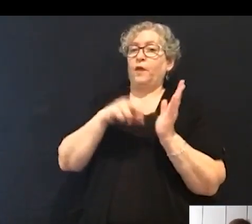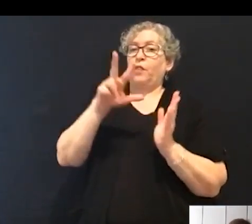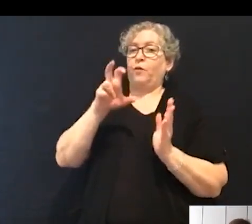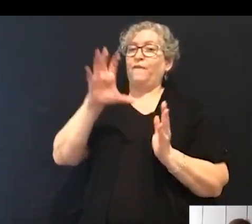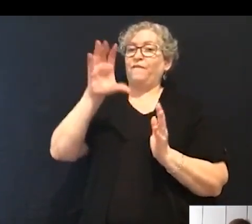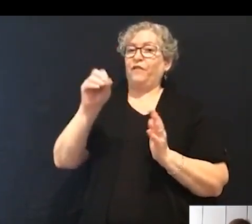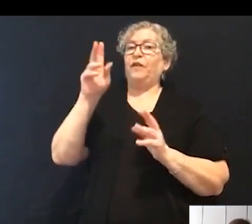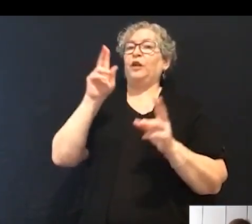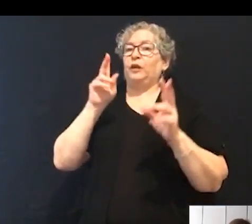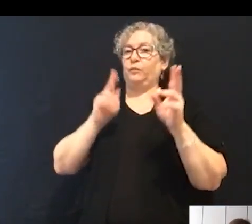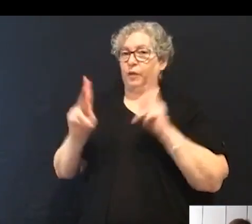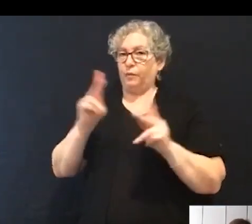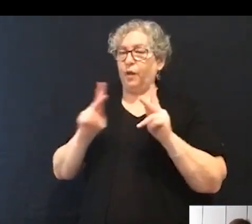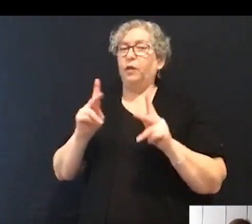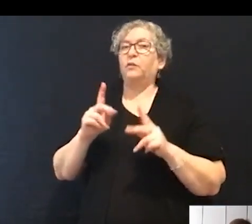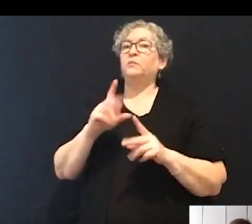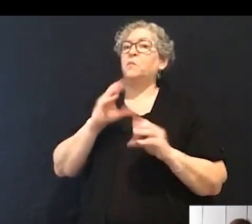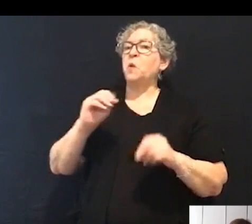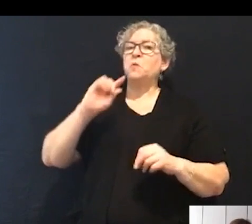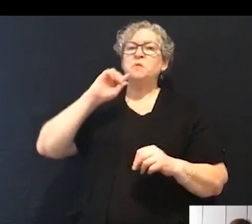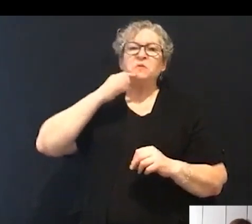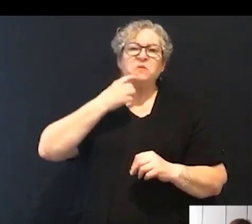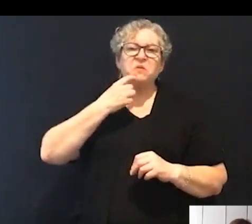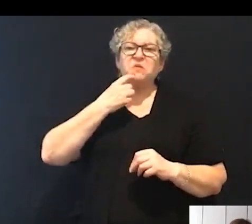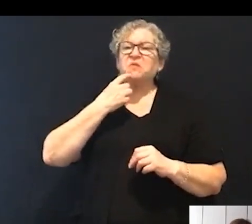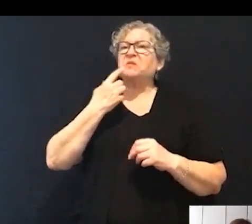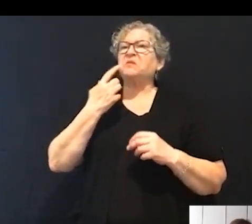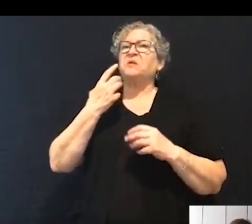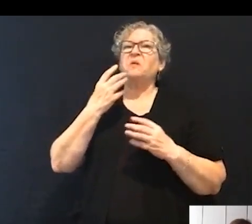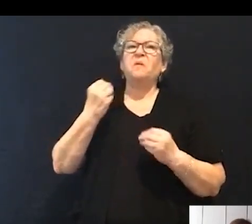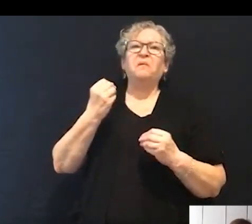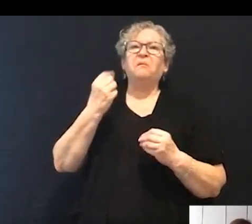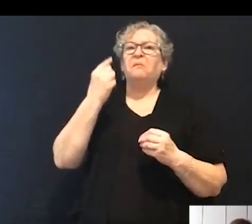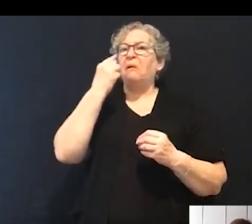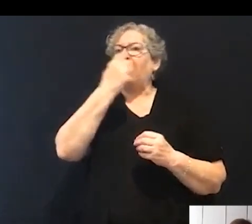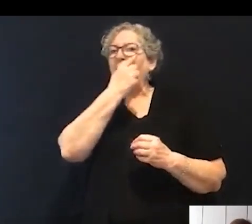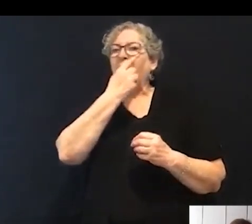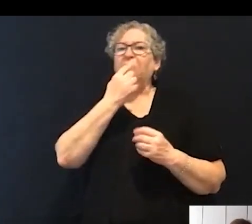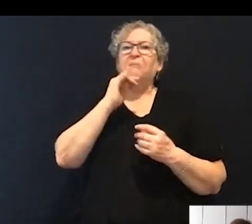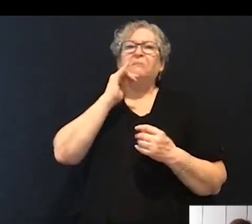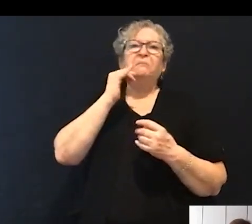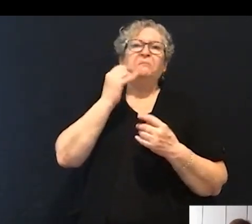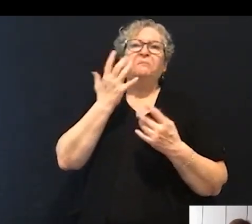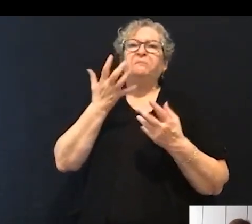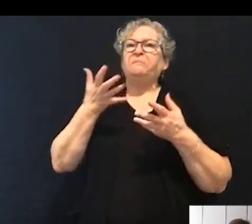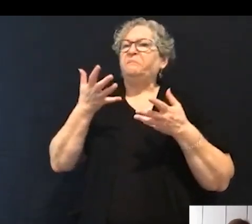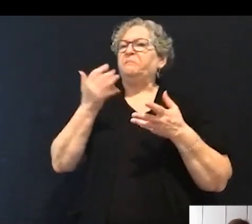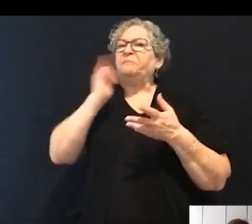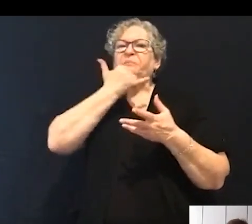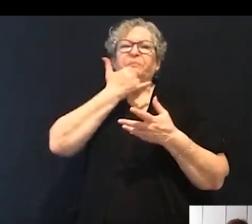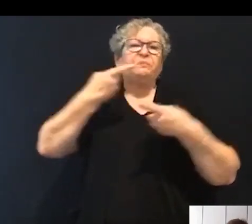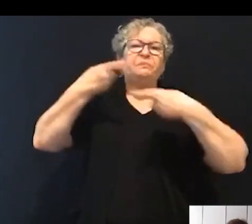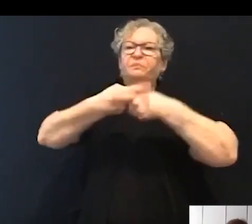There were no serious ocular or non-ocular adverse events. There was no evidence of inflammation